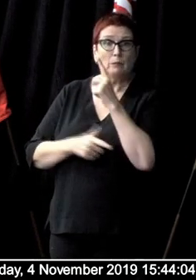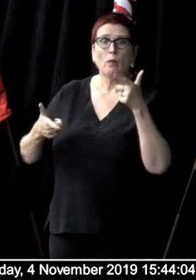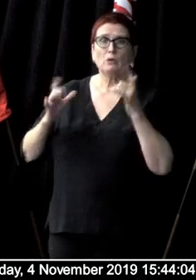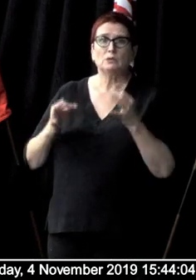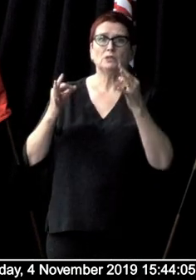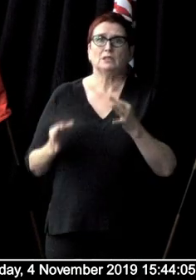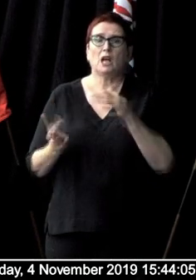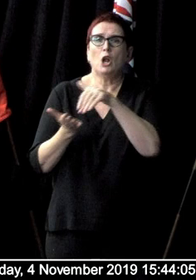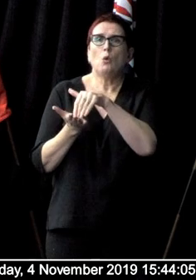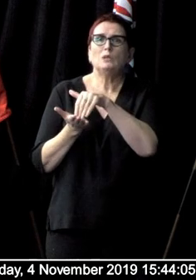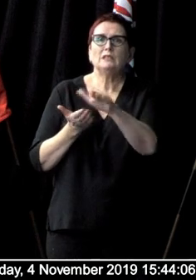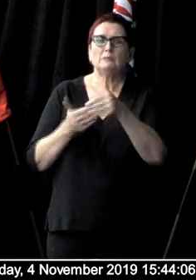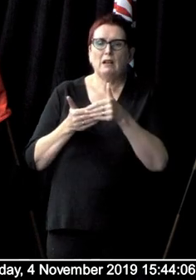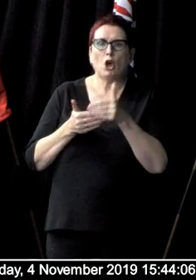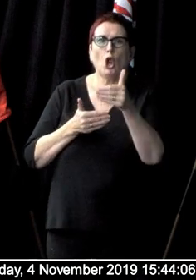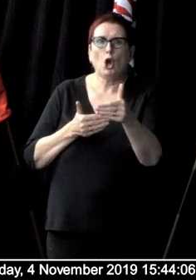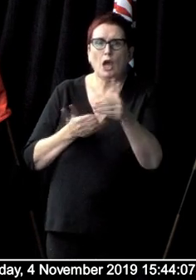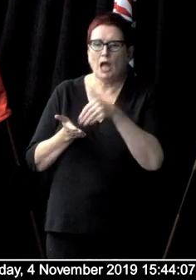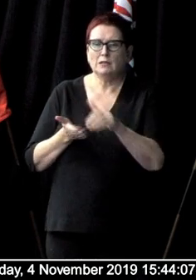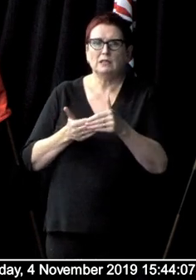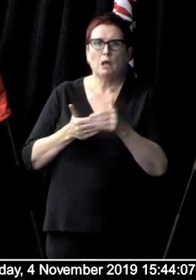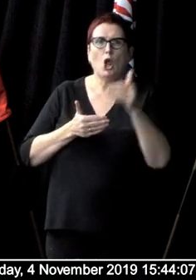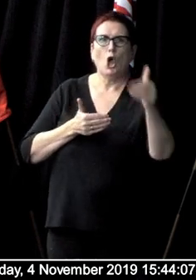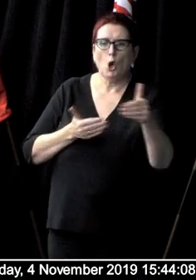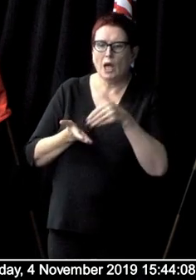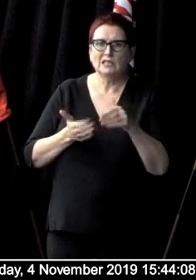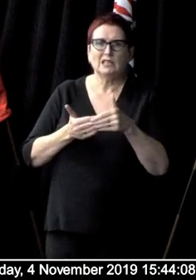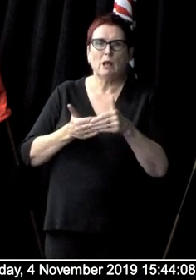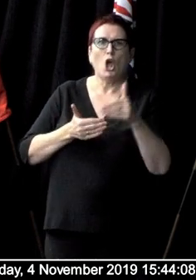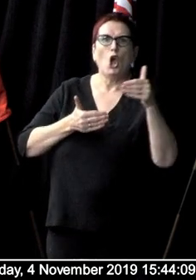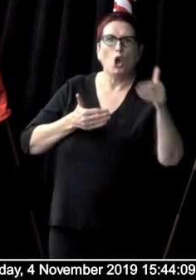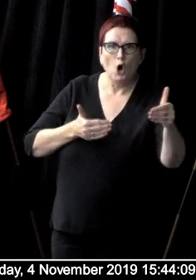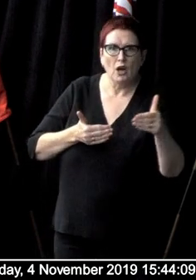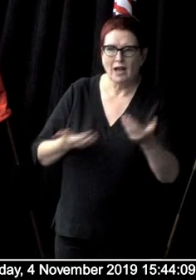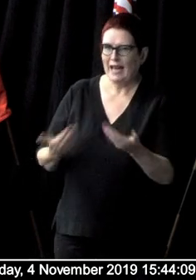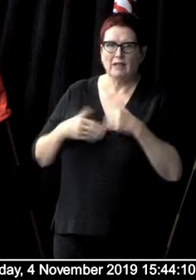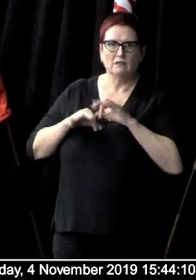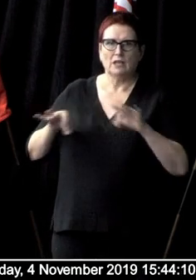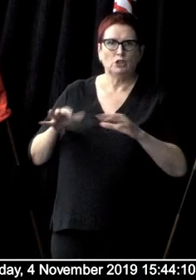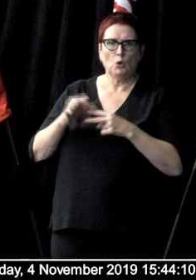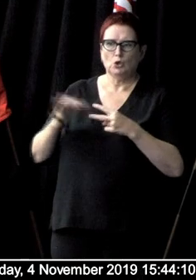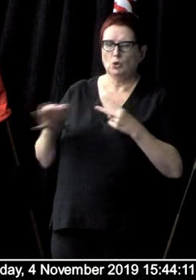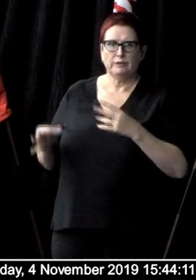longer and longer periods until we would have no choice but to leave from the – leave that school.